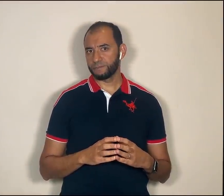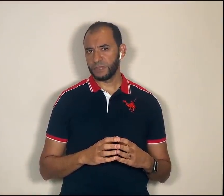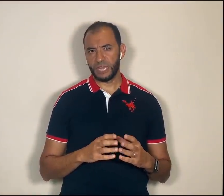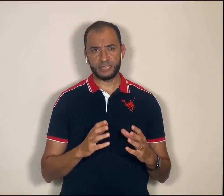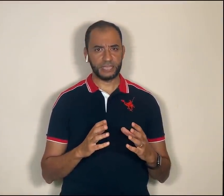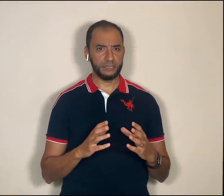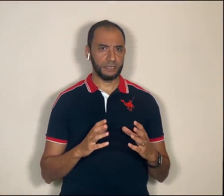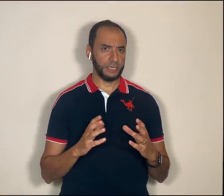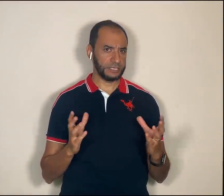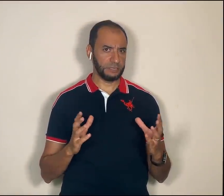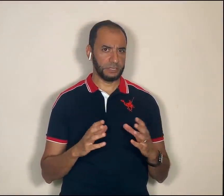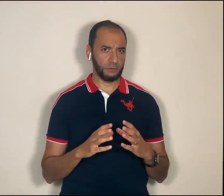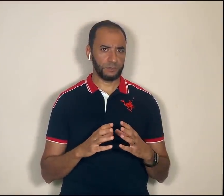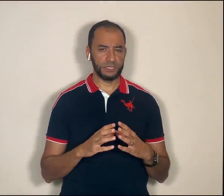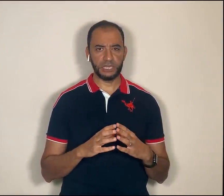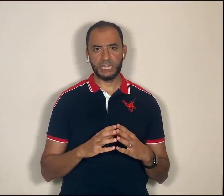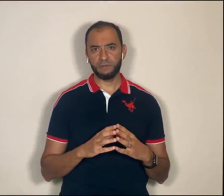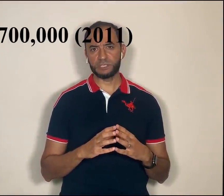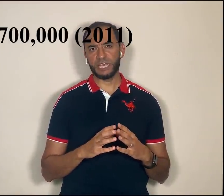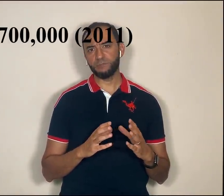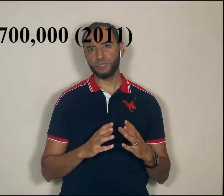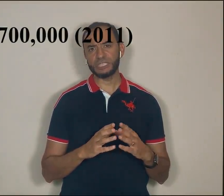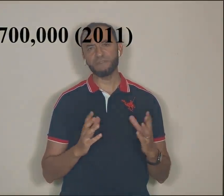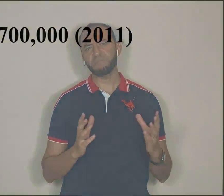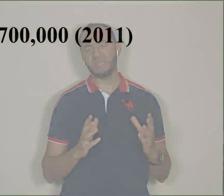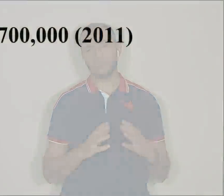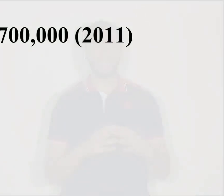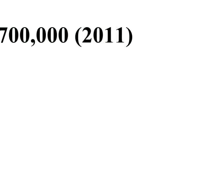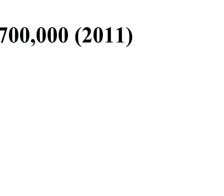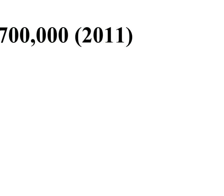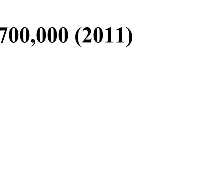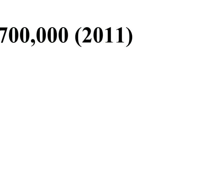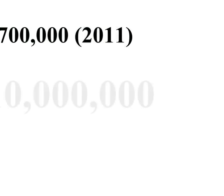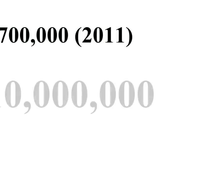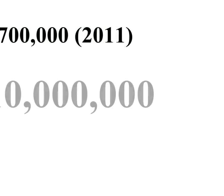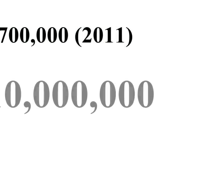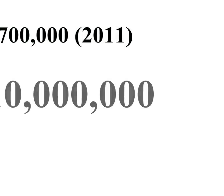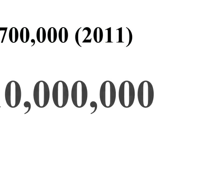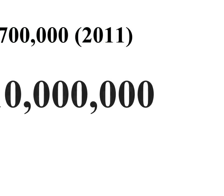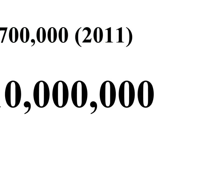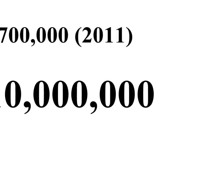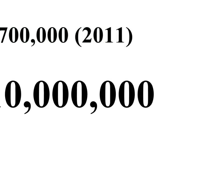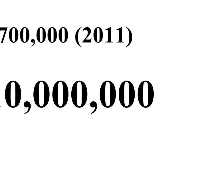the latest estimate of 2011 was 8.7 million, let's say they're 10 million,